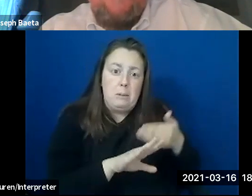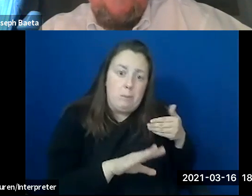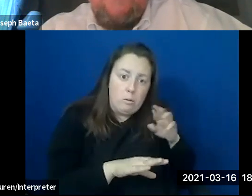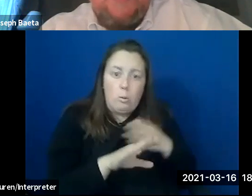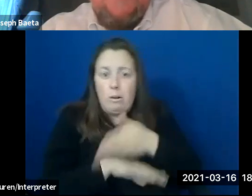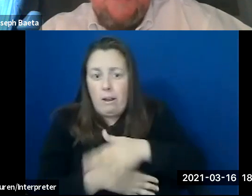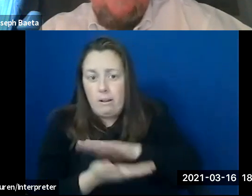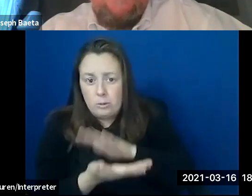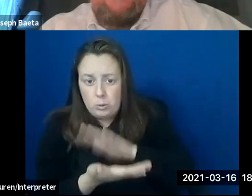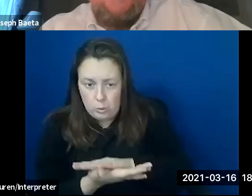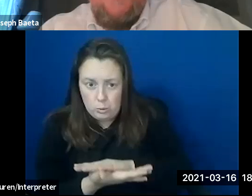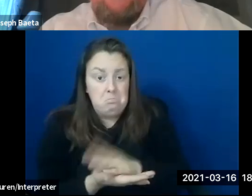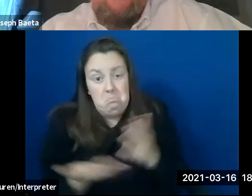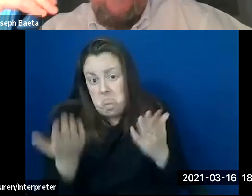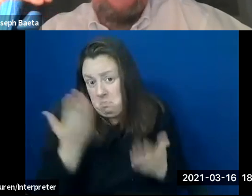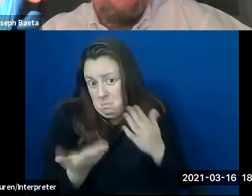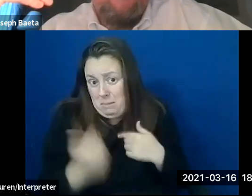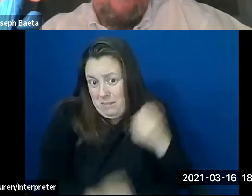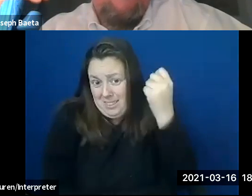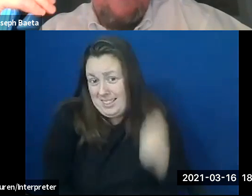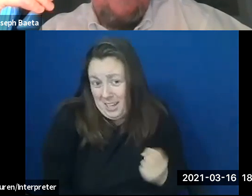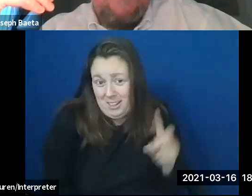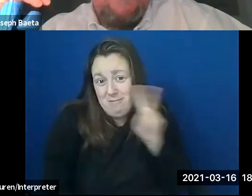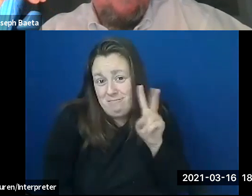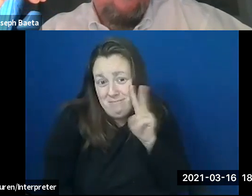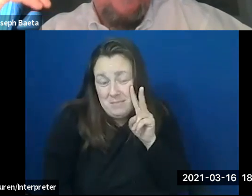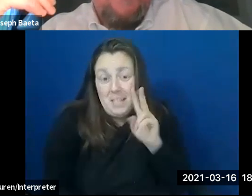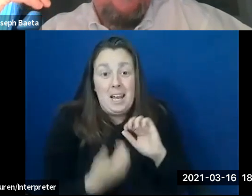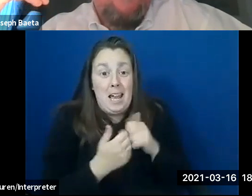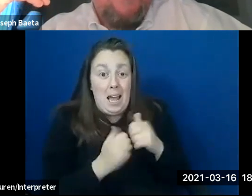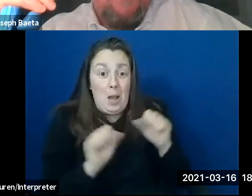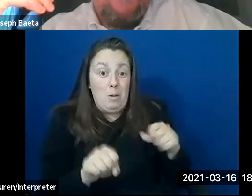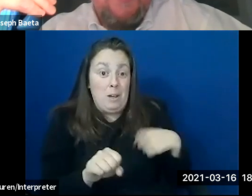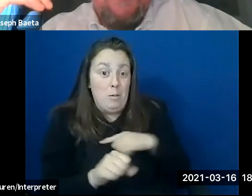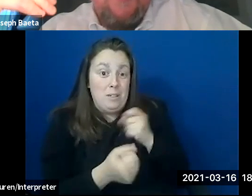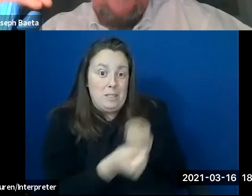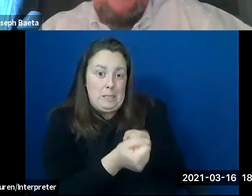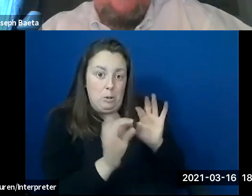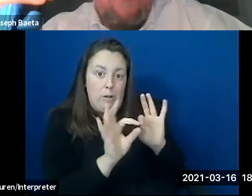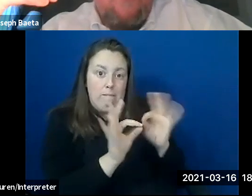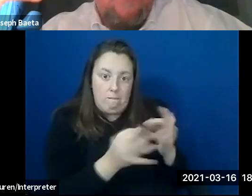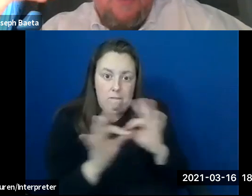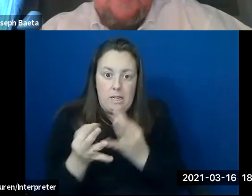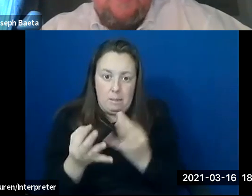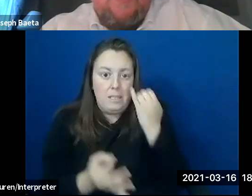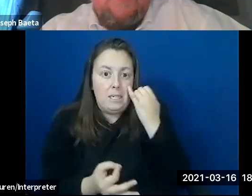Joseph Baeta: we're even looking at saturday's as a way to support families who needs who students need Tutoring at no cost to you.